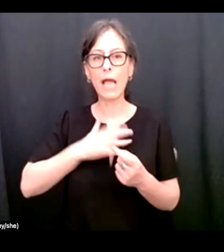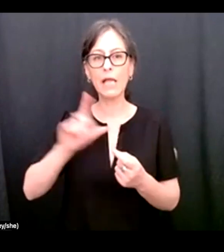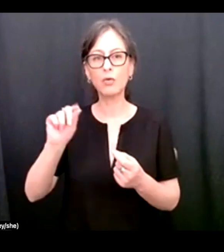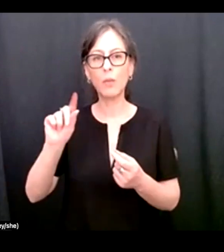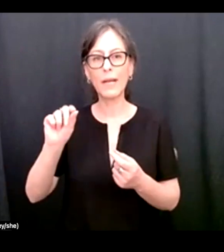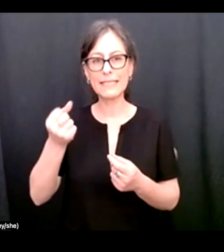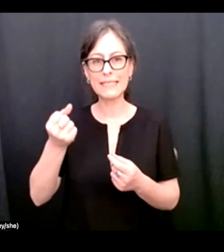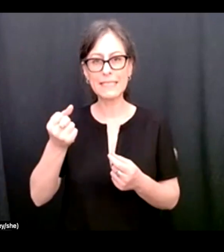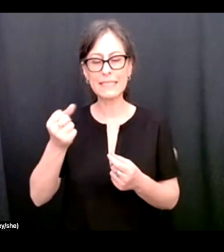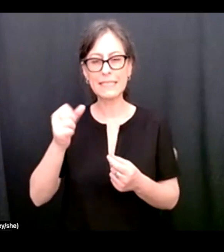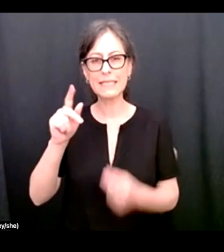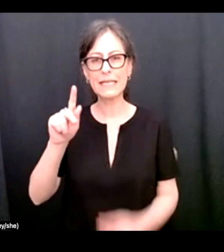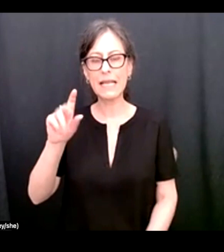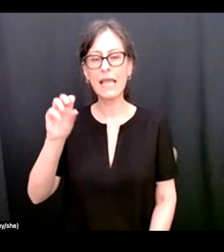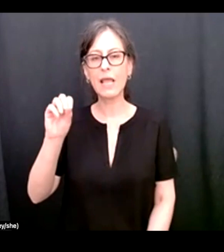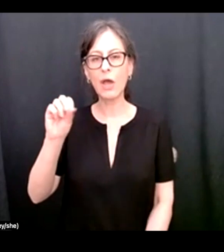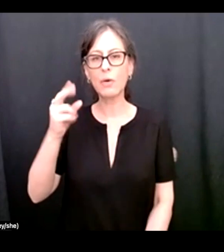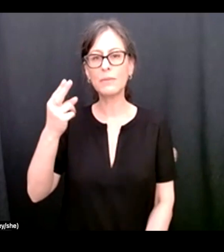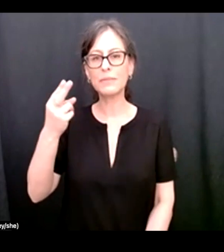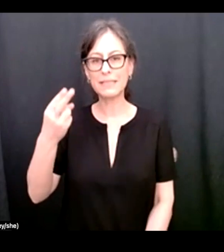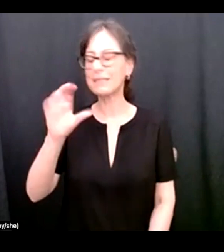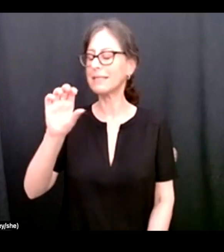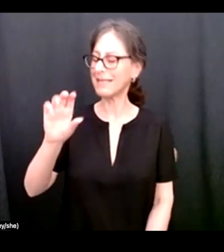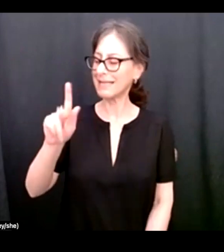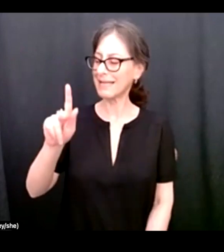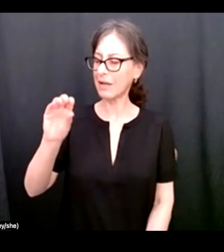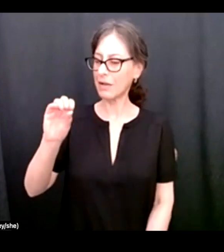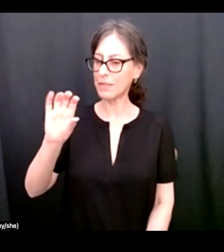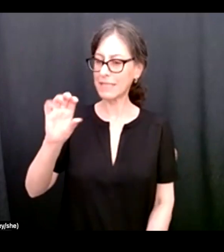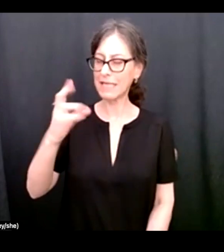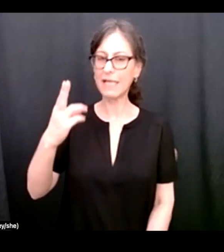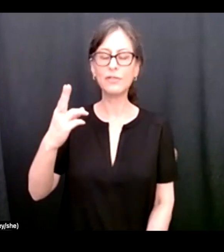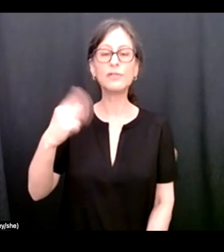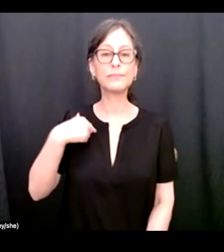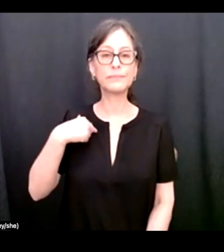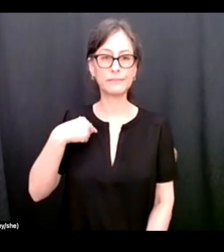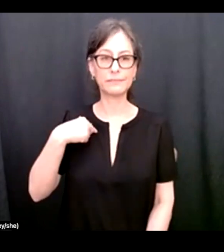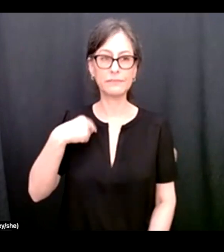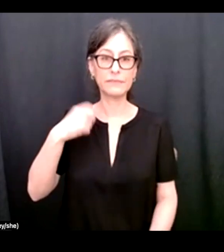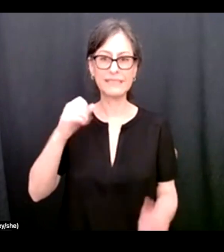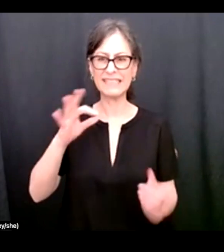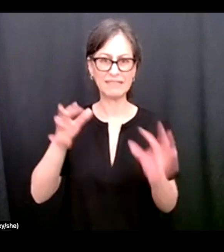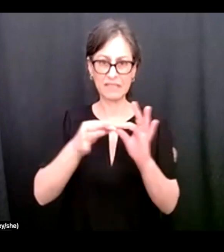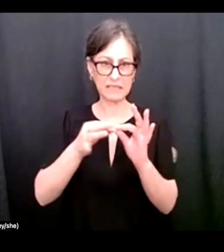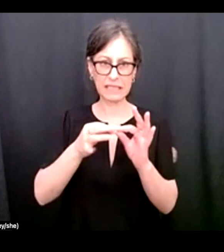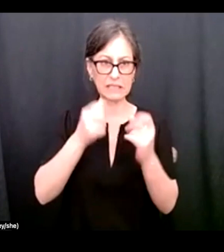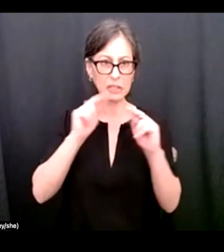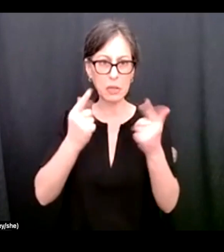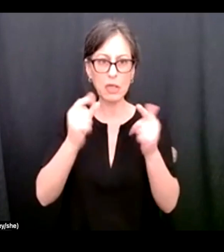(K,O,C,H), and you can Google it if the link for some reason doesn't work for you. But so